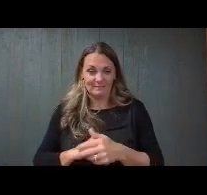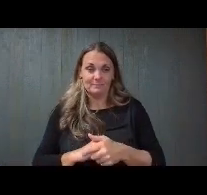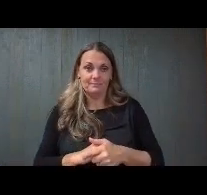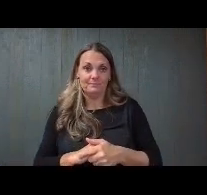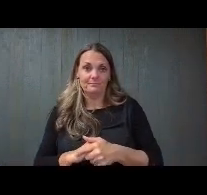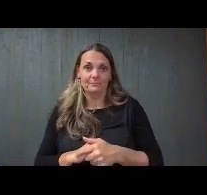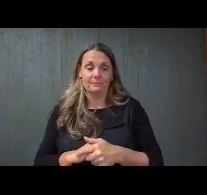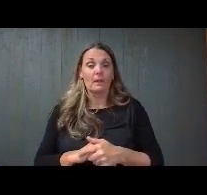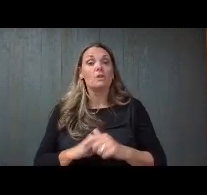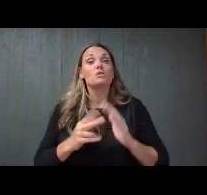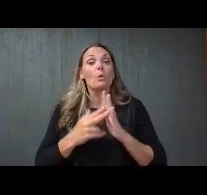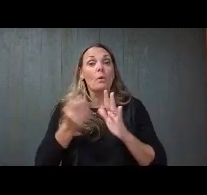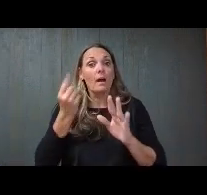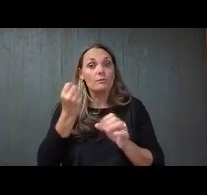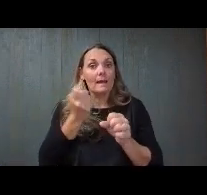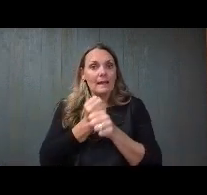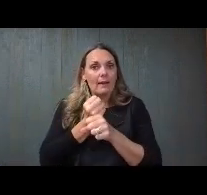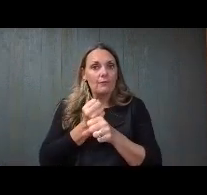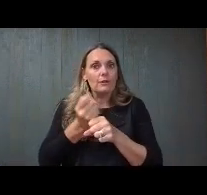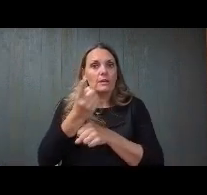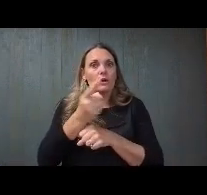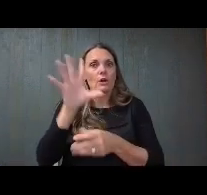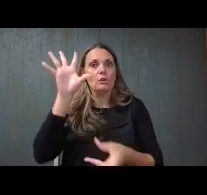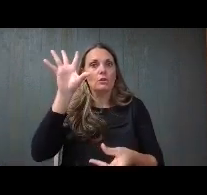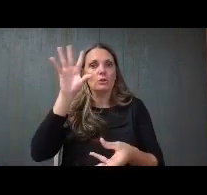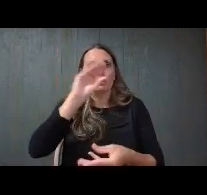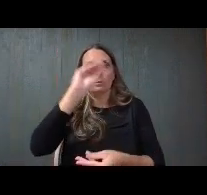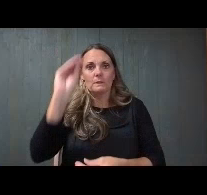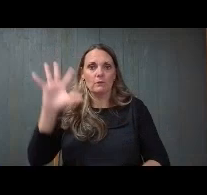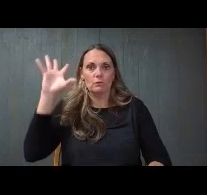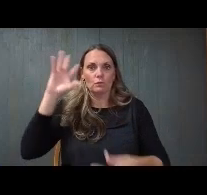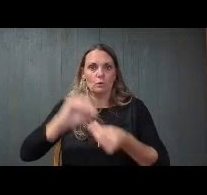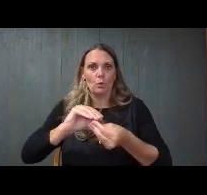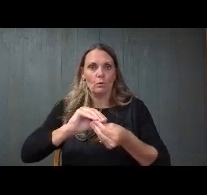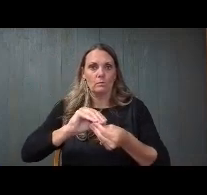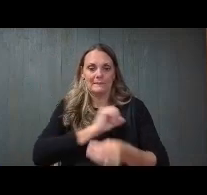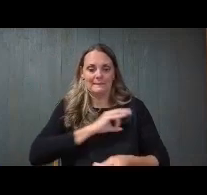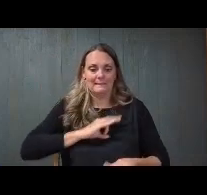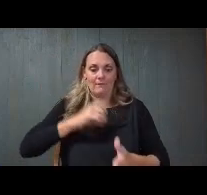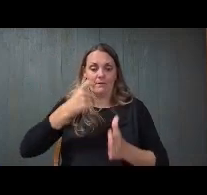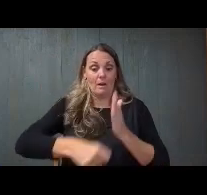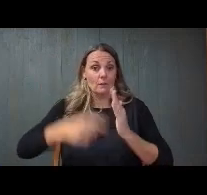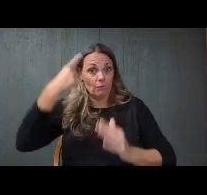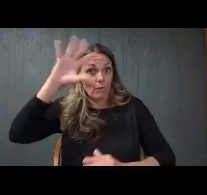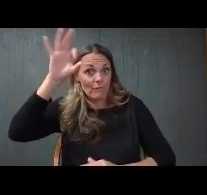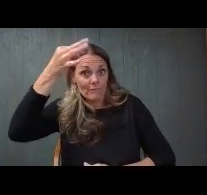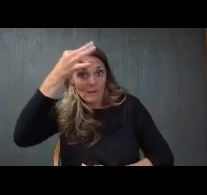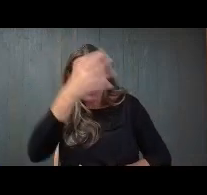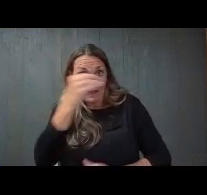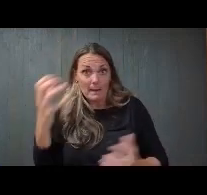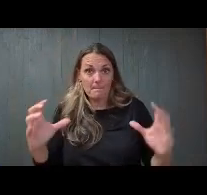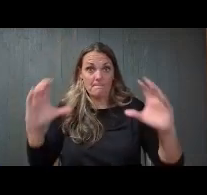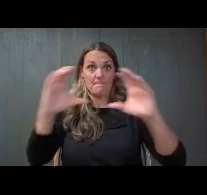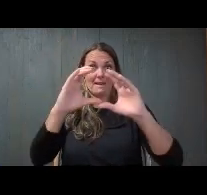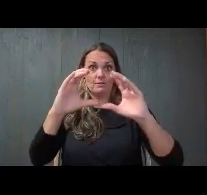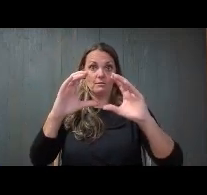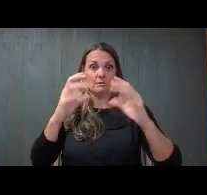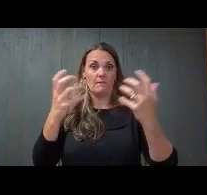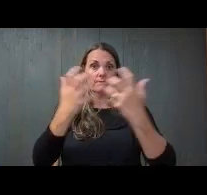So each year, the percent of total staff cost available for federal and match funds, breakout decreases